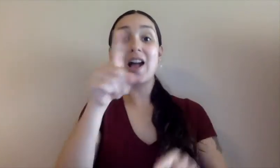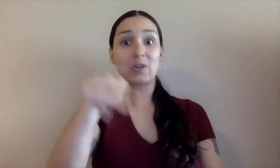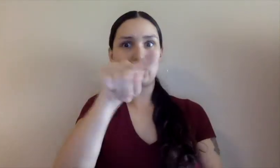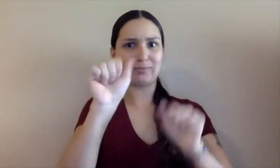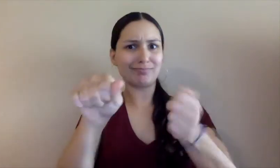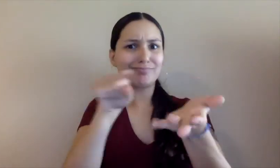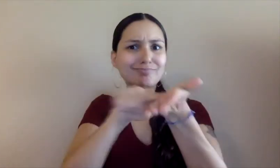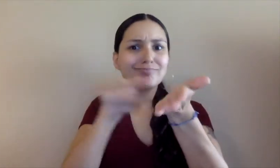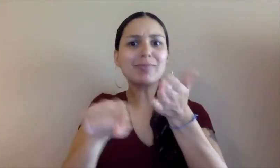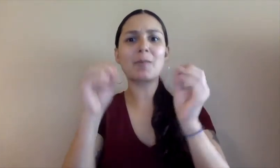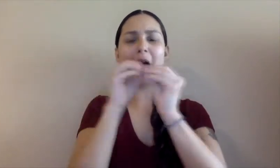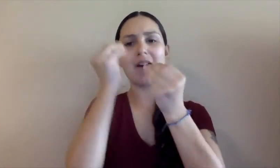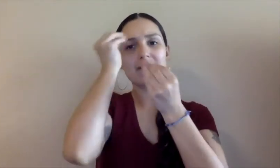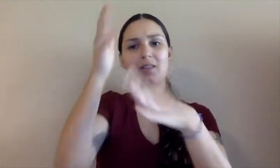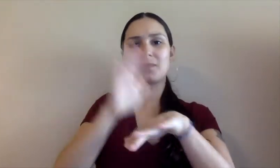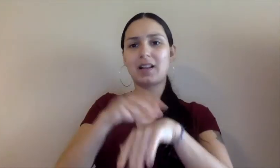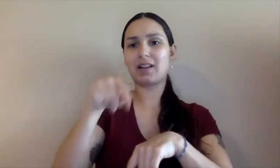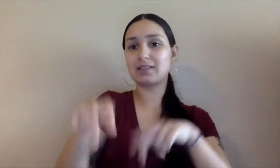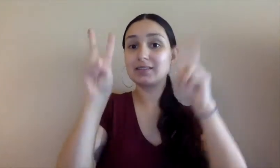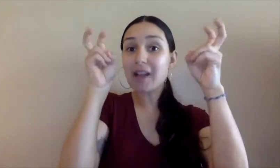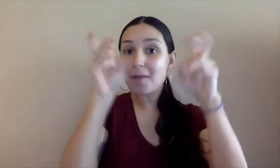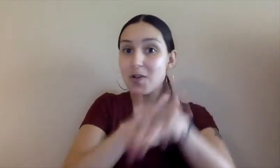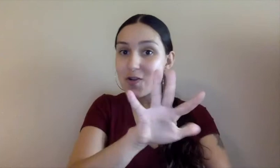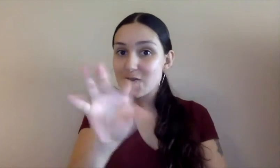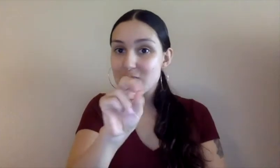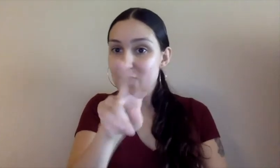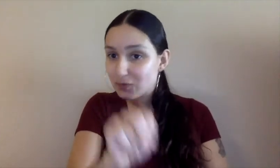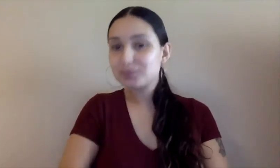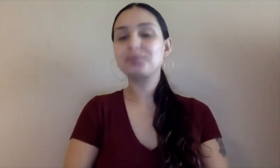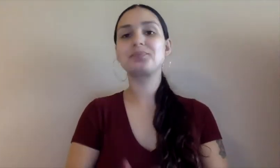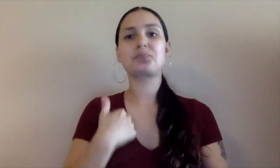However, you can research more information on this topic on your own!